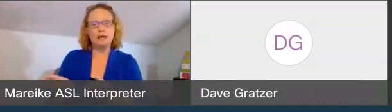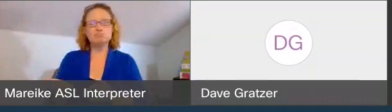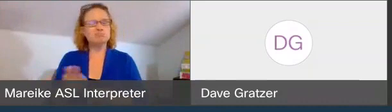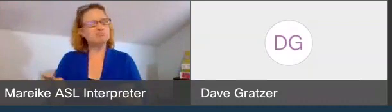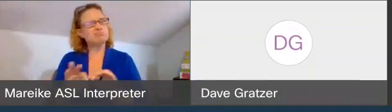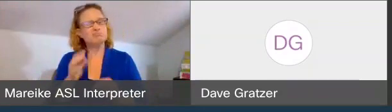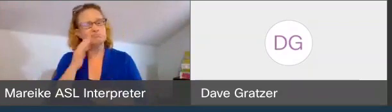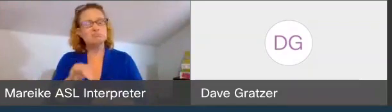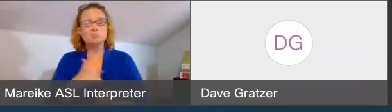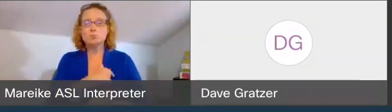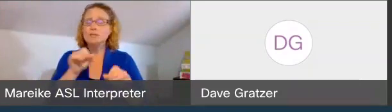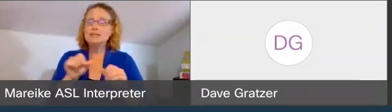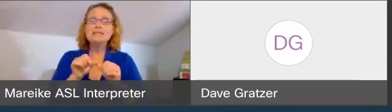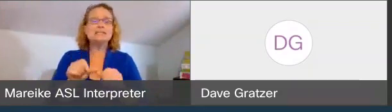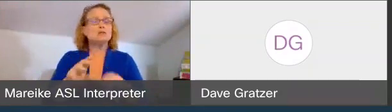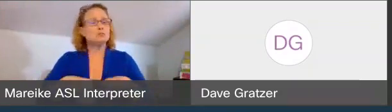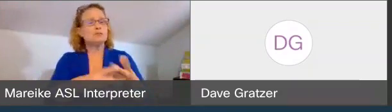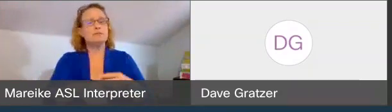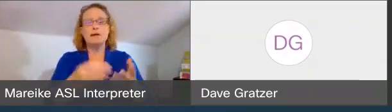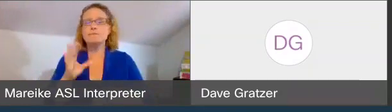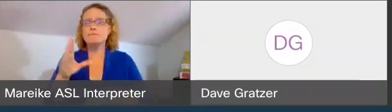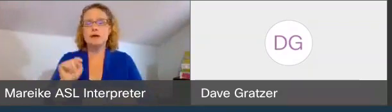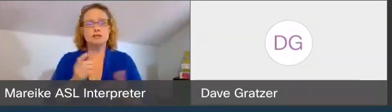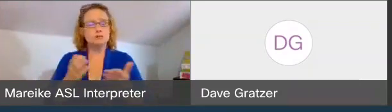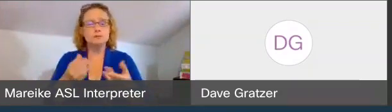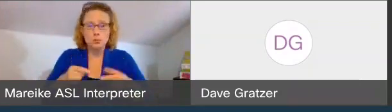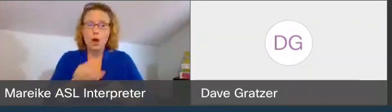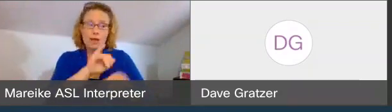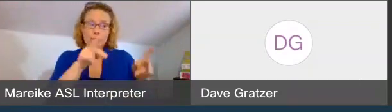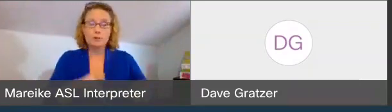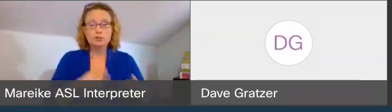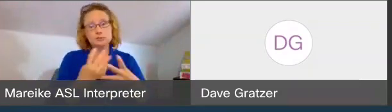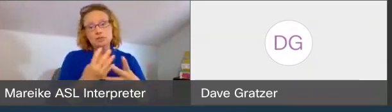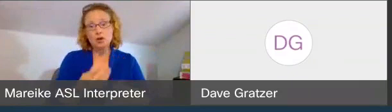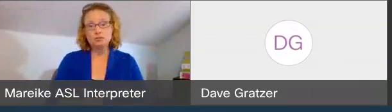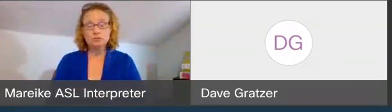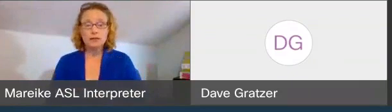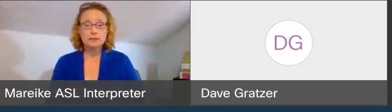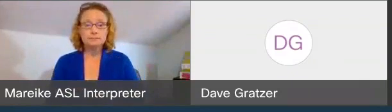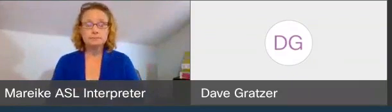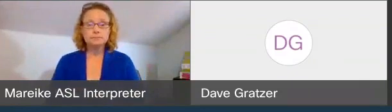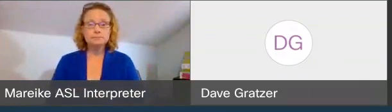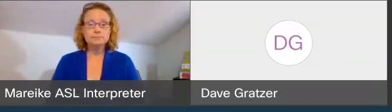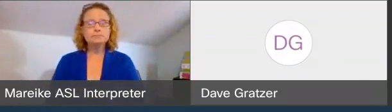we continue to provide FACT services while someone's incarcerated. I think sometimes if